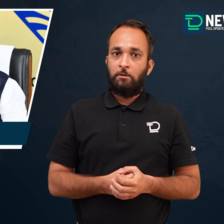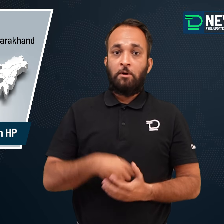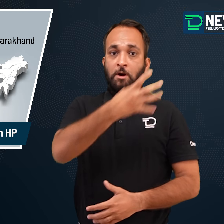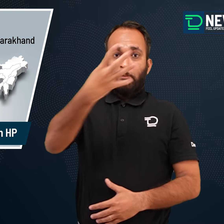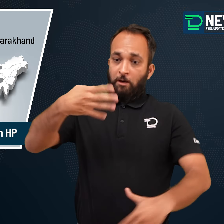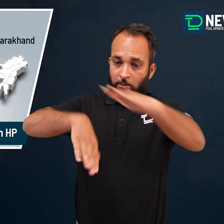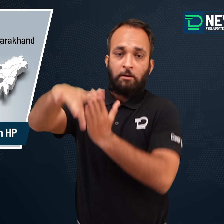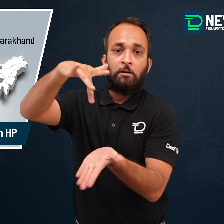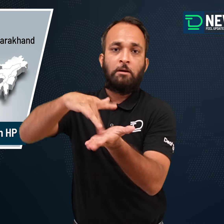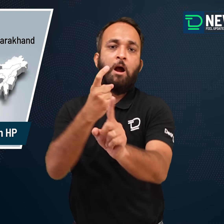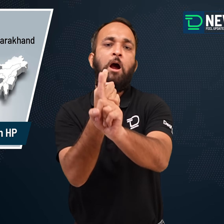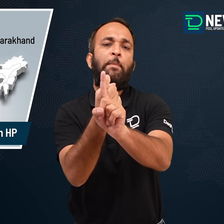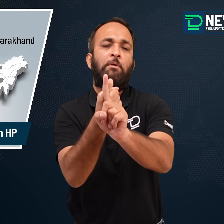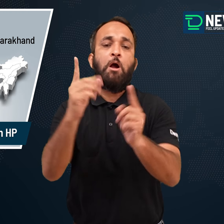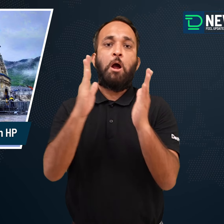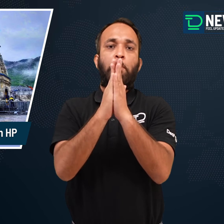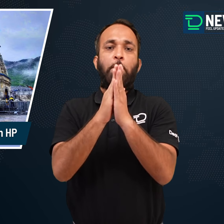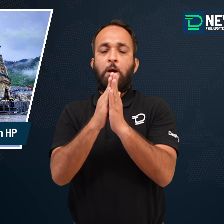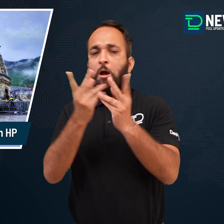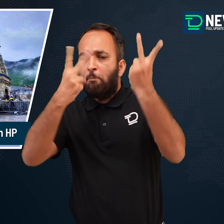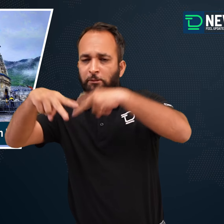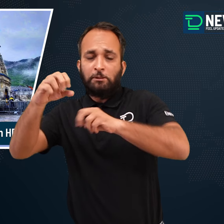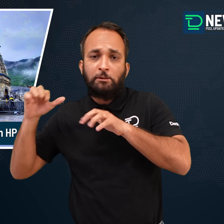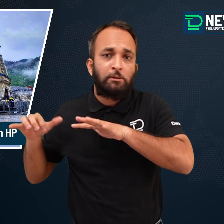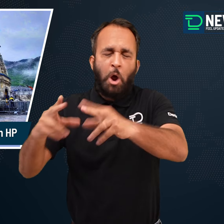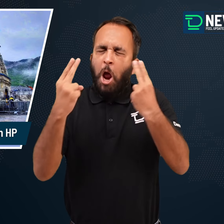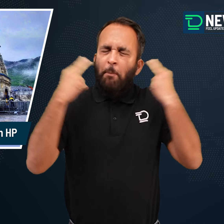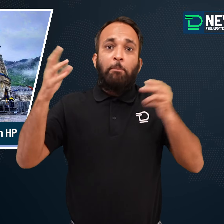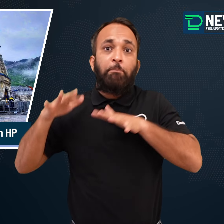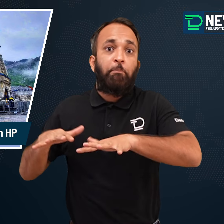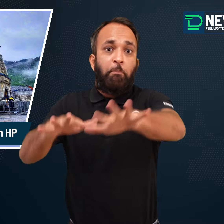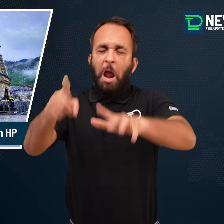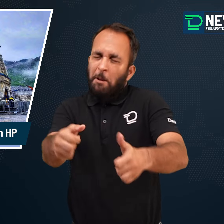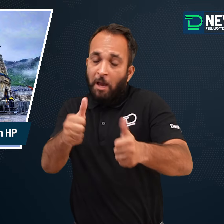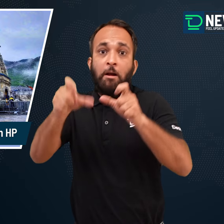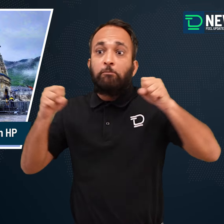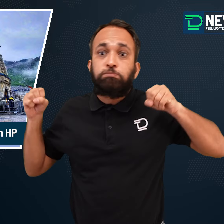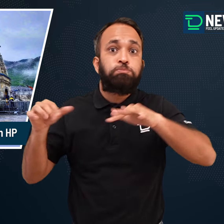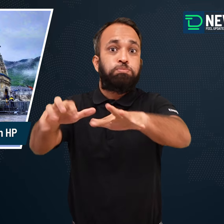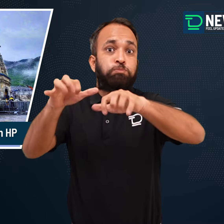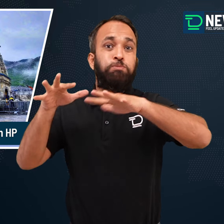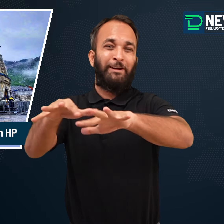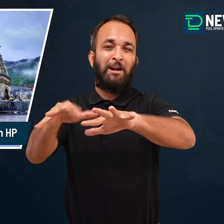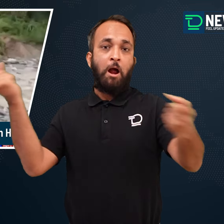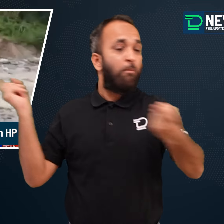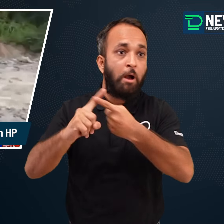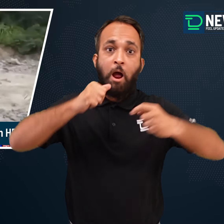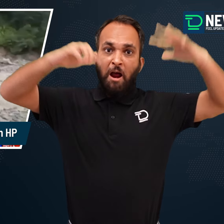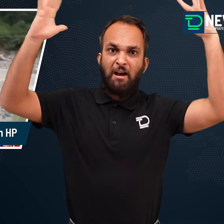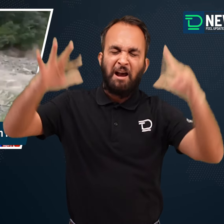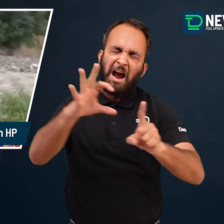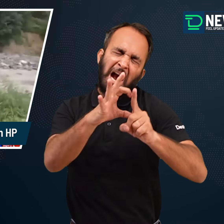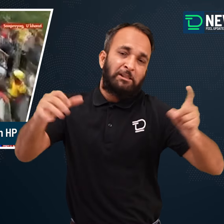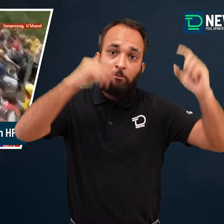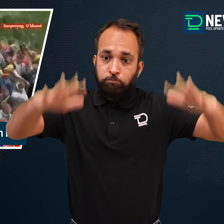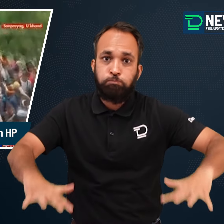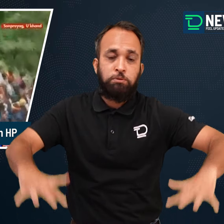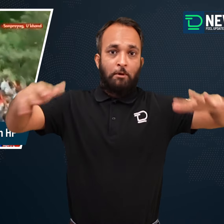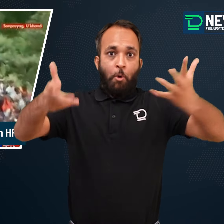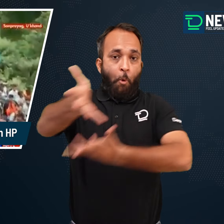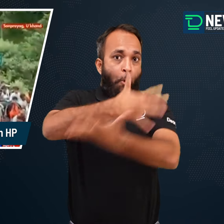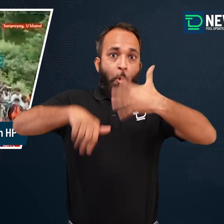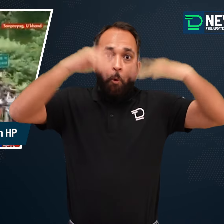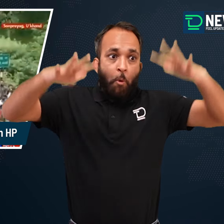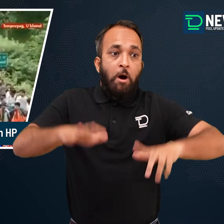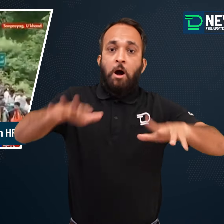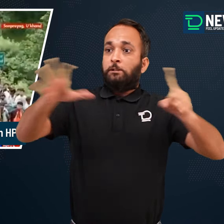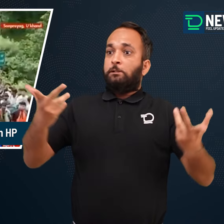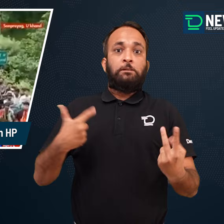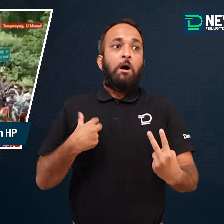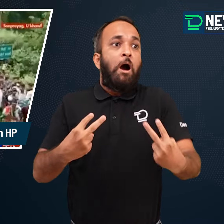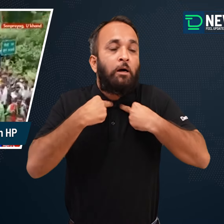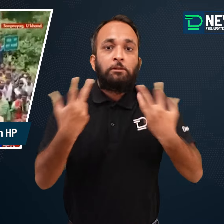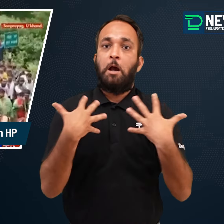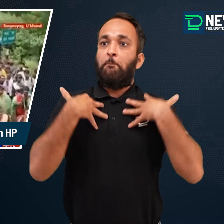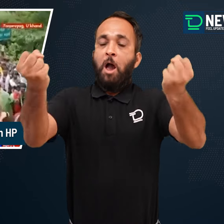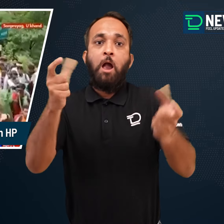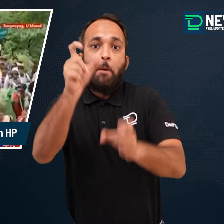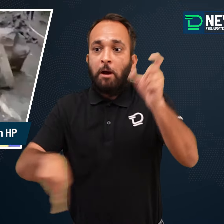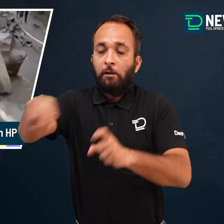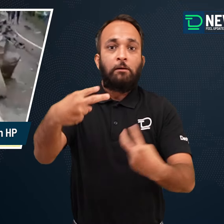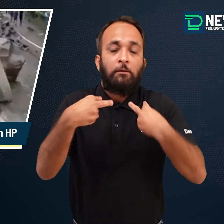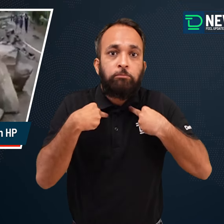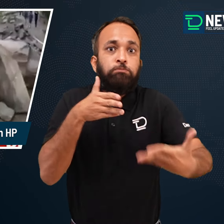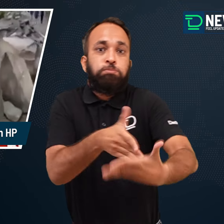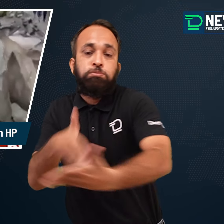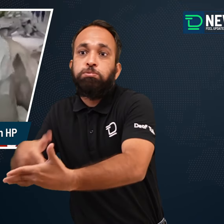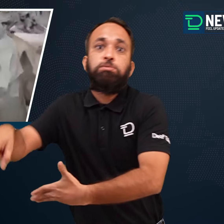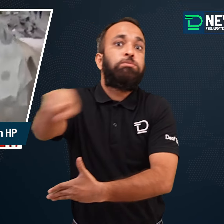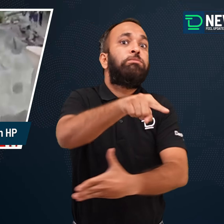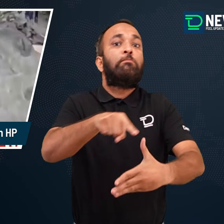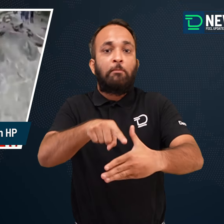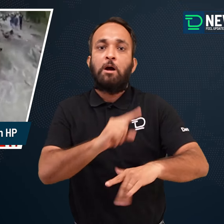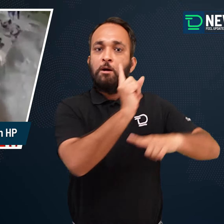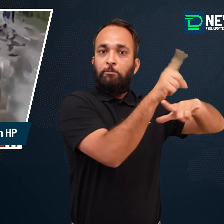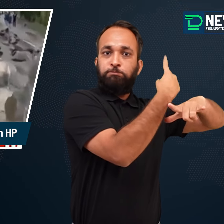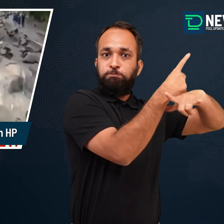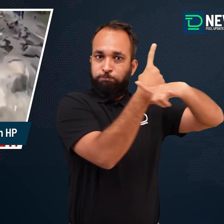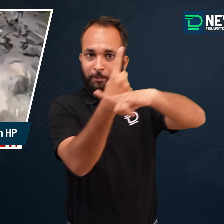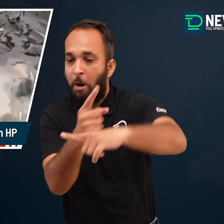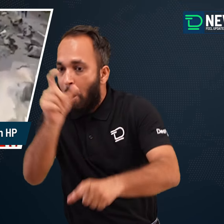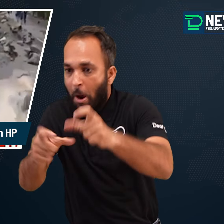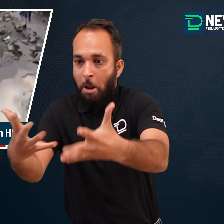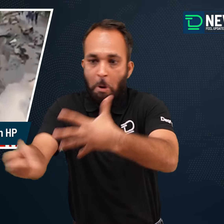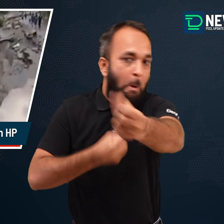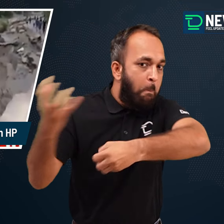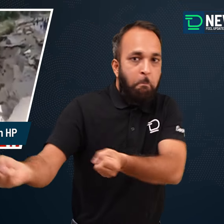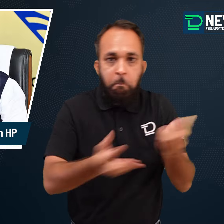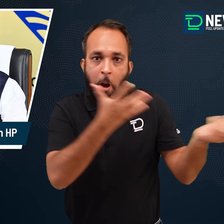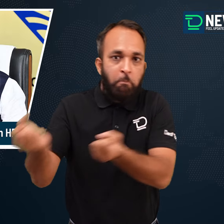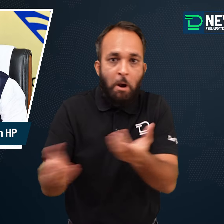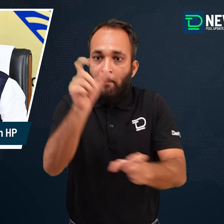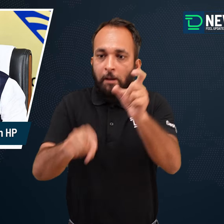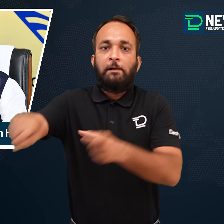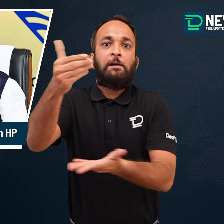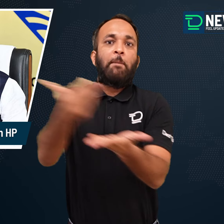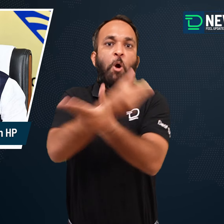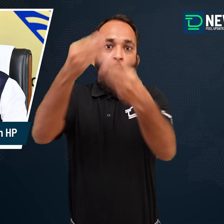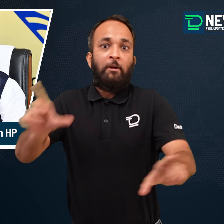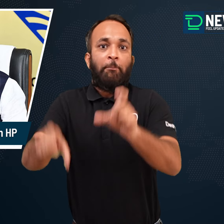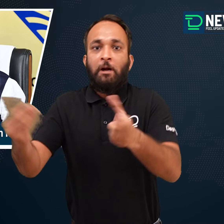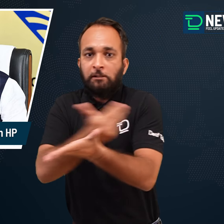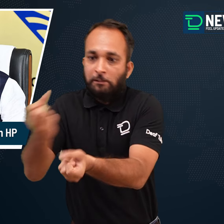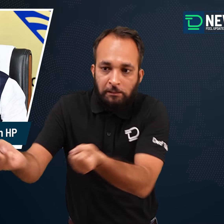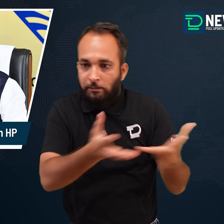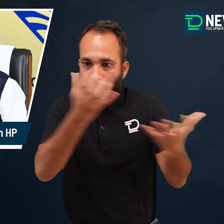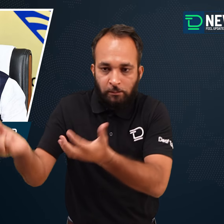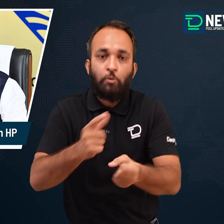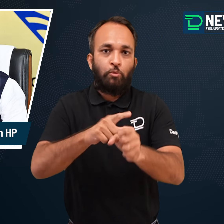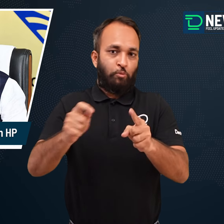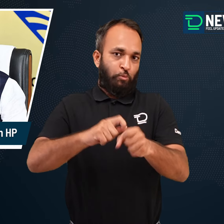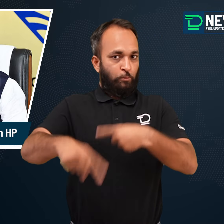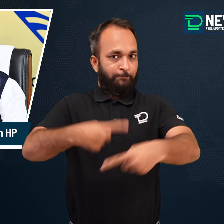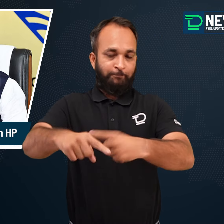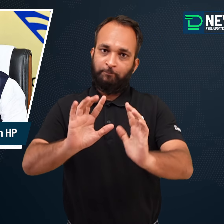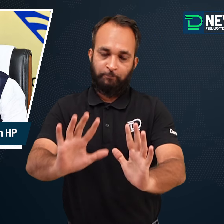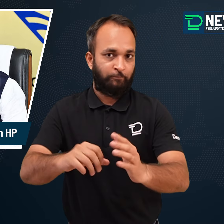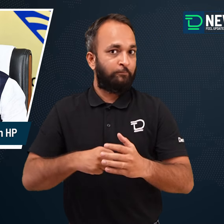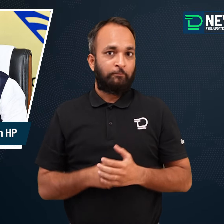Including those on the pilgrimage route to Kedarnath, have been shifted to safer places by helicopter.